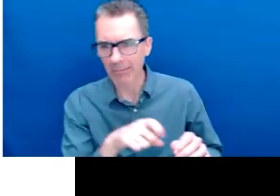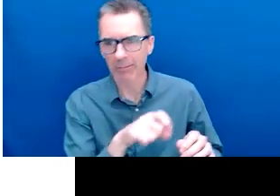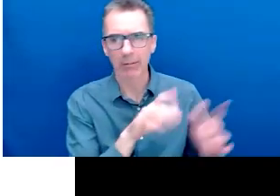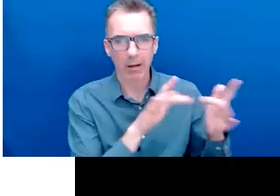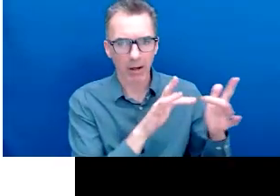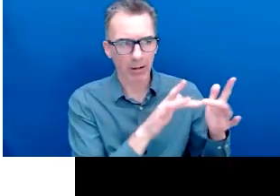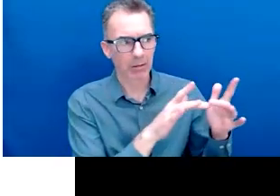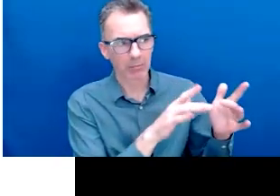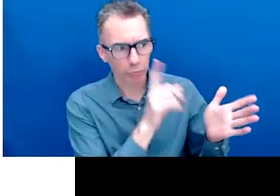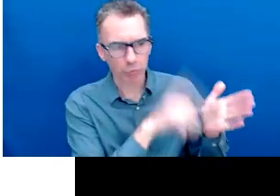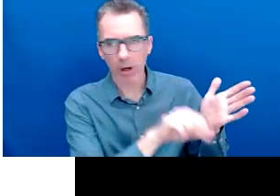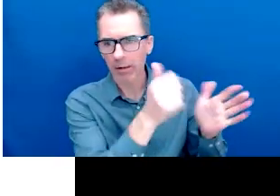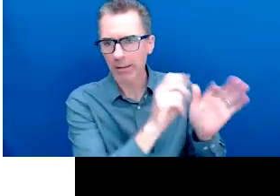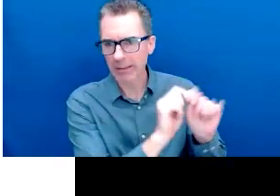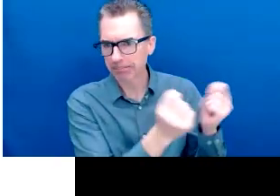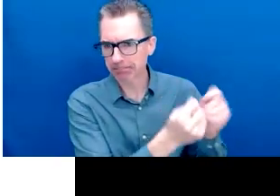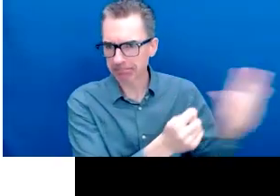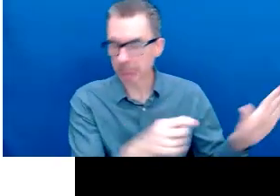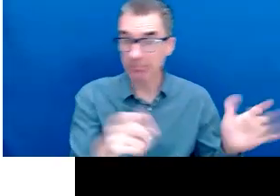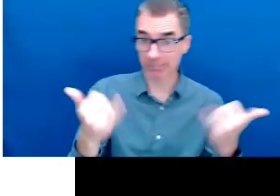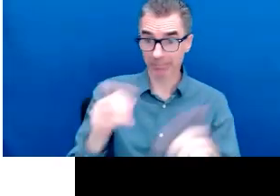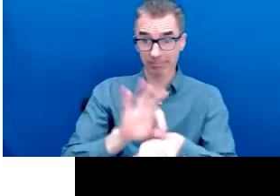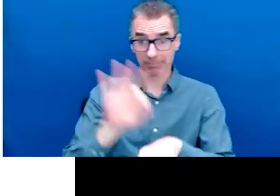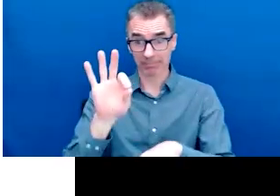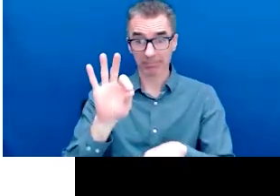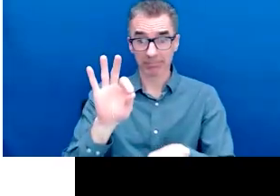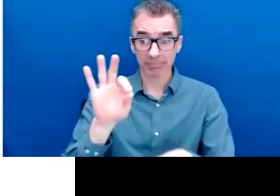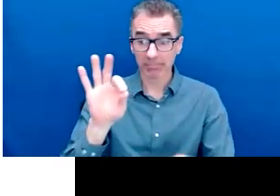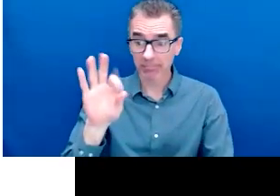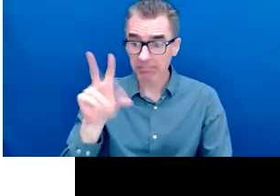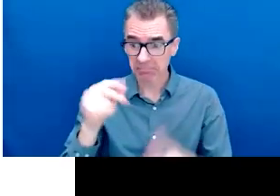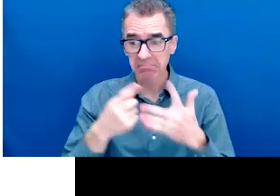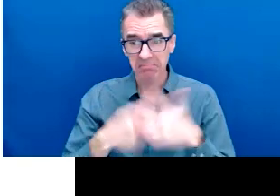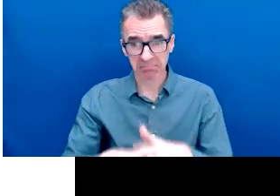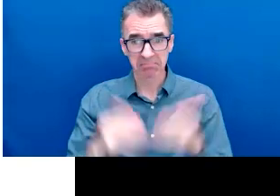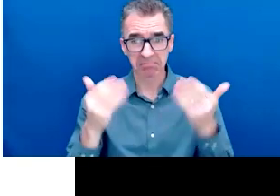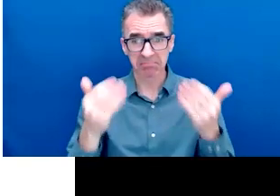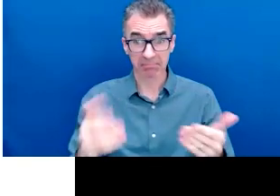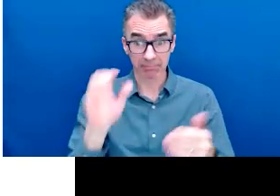On no there she is. No, there you are. Okay. All right. Yeah. Let's go ahead and get started.